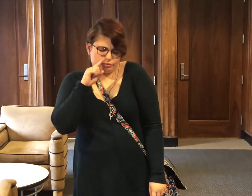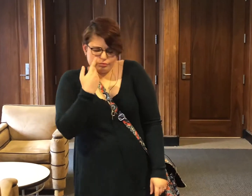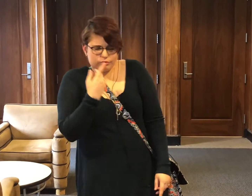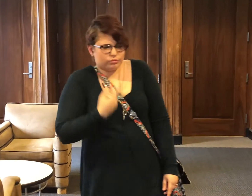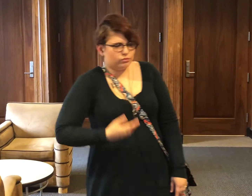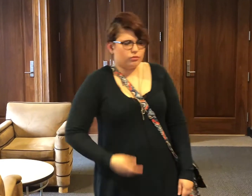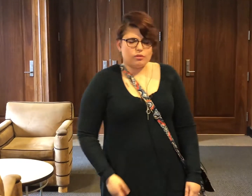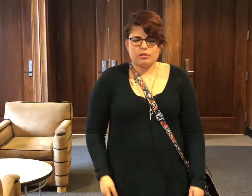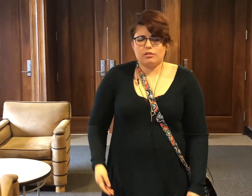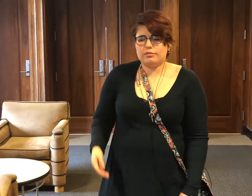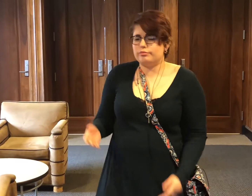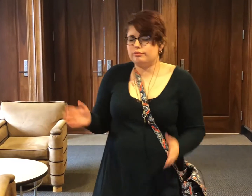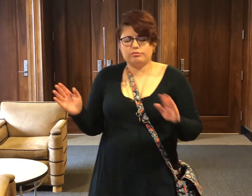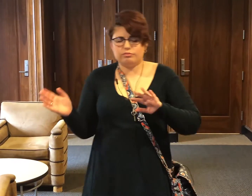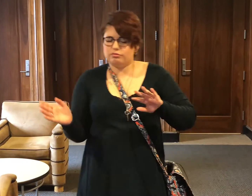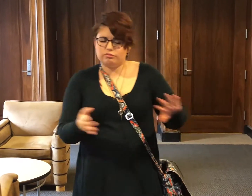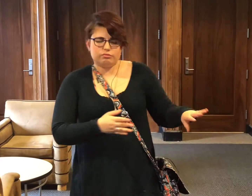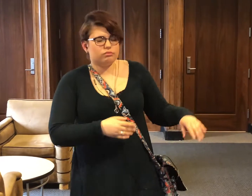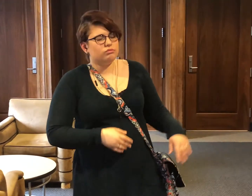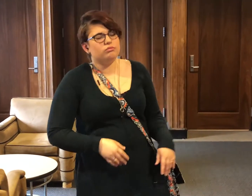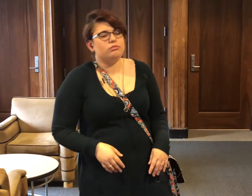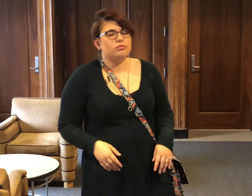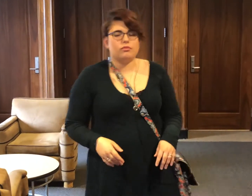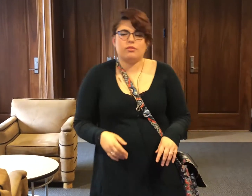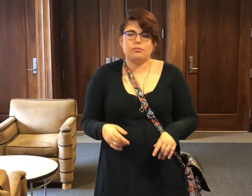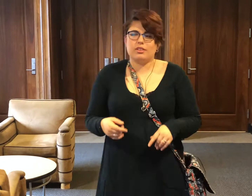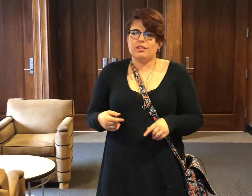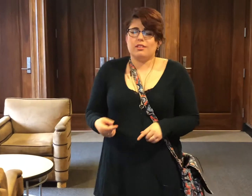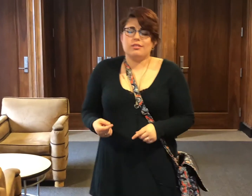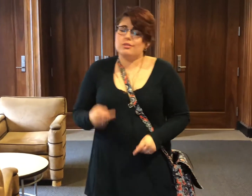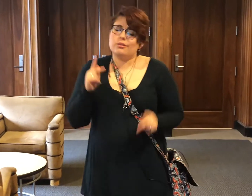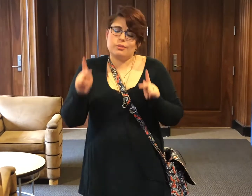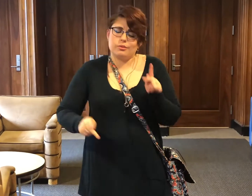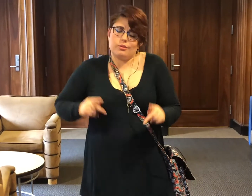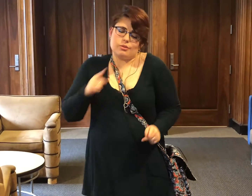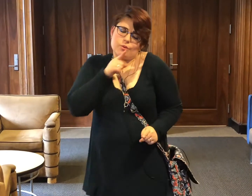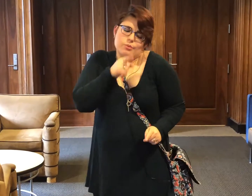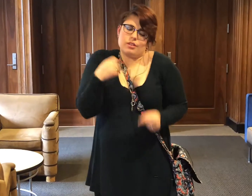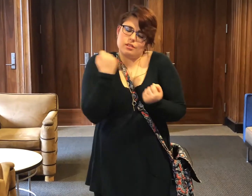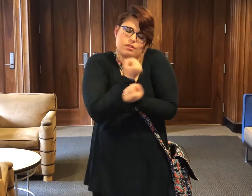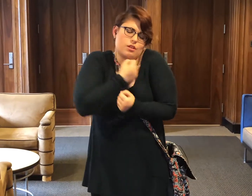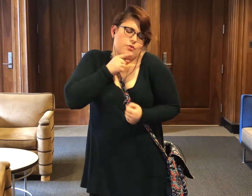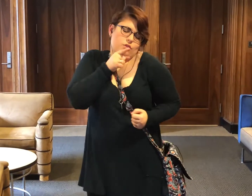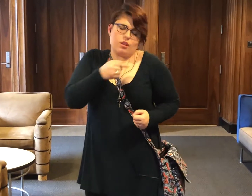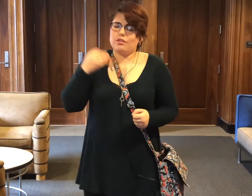Something about that glory just always seemed to bore me 'Cause only those I really love will ever really know me Once I was twenty years old, my story got told